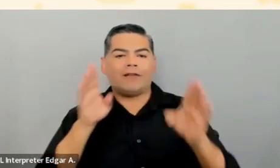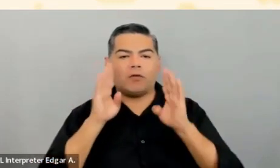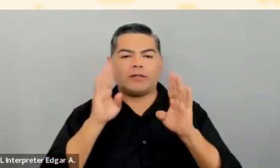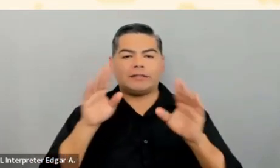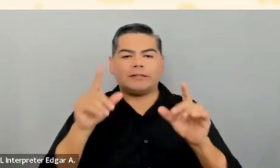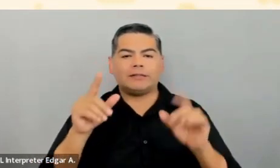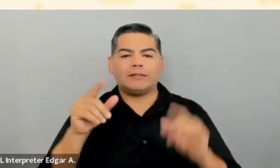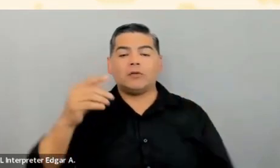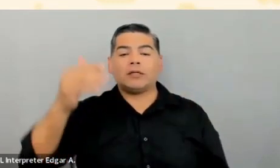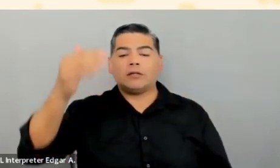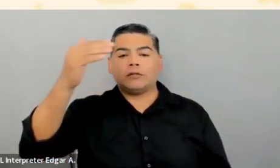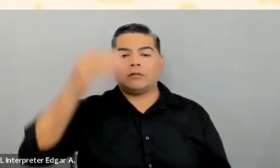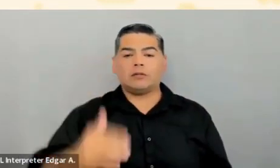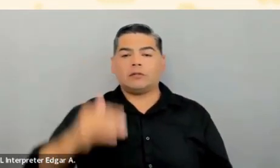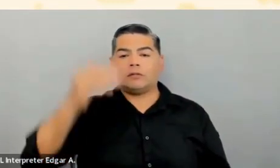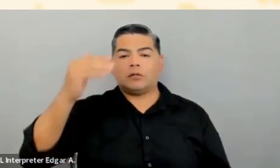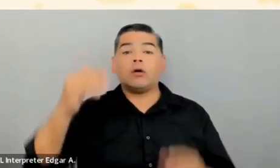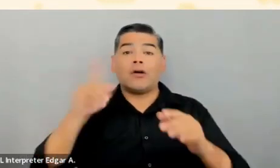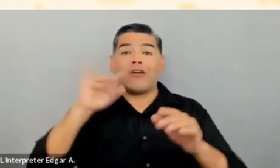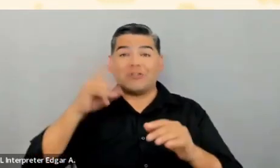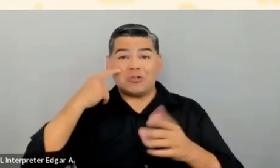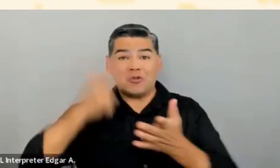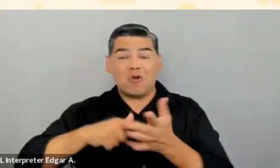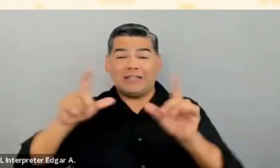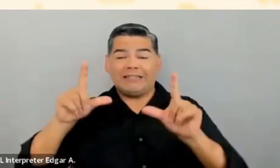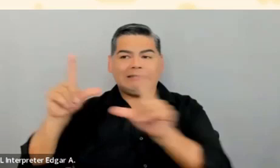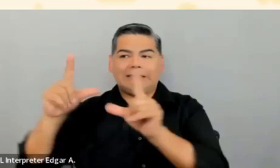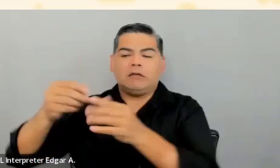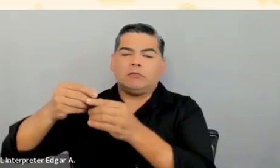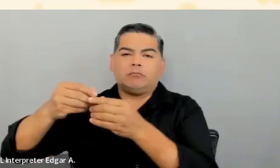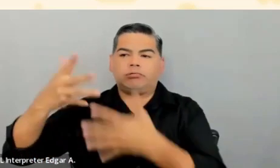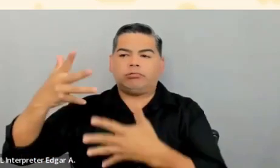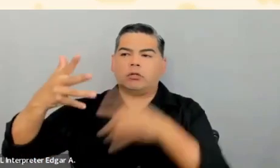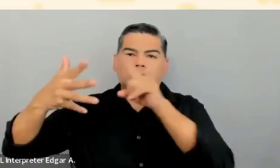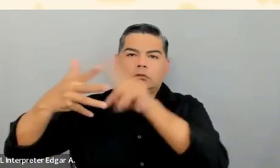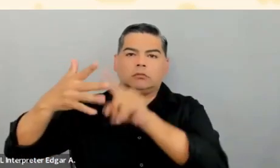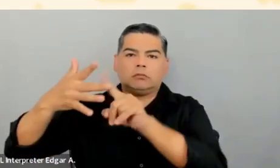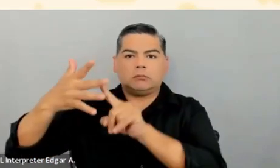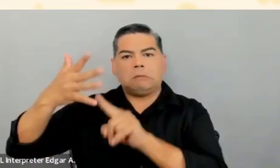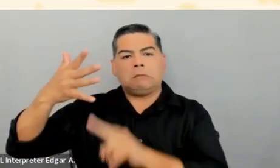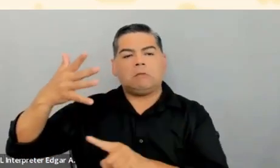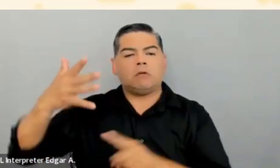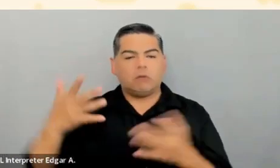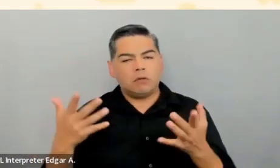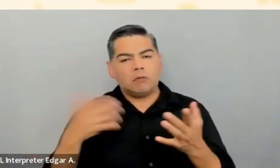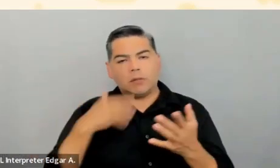We can make it through all of the menus. Now, would it be slightly more ideal if we could use arrow keys